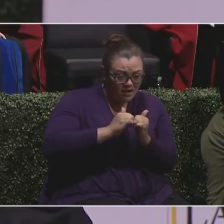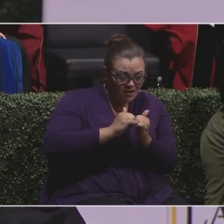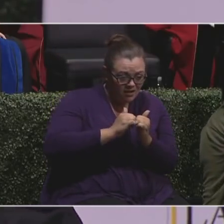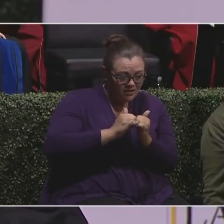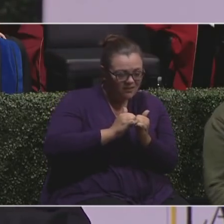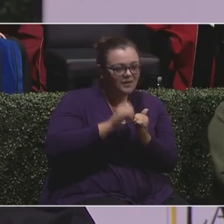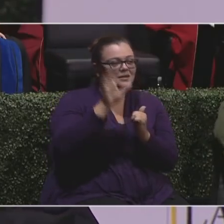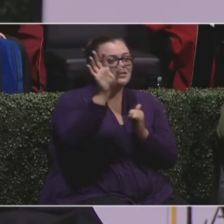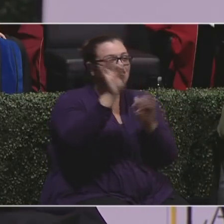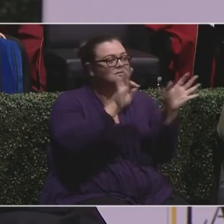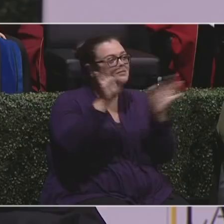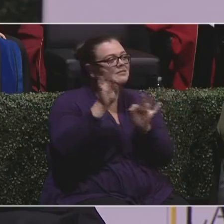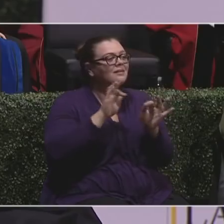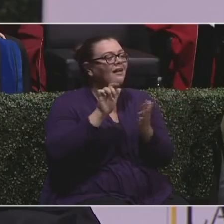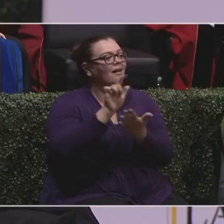ANOTHER 3 MILLION PEOPLE IN THE STATE OF CALIFORNIA.